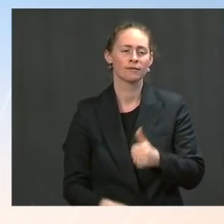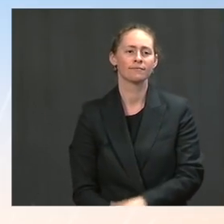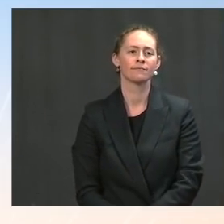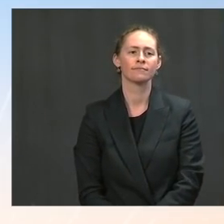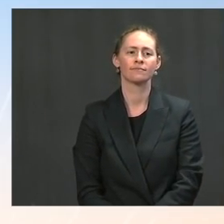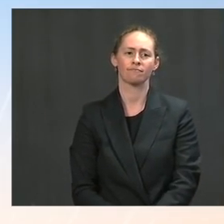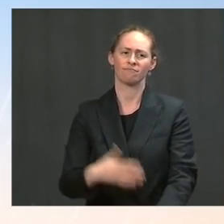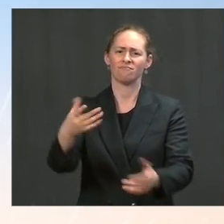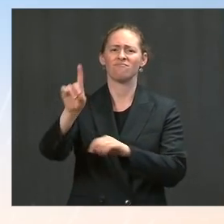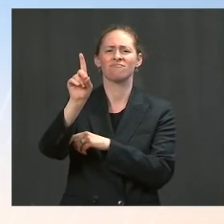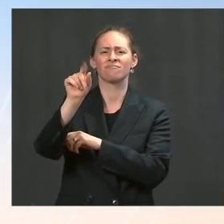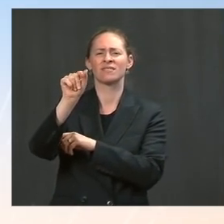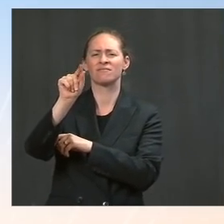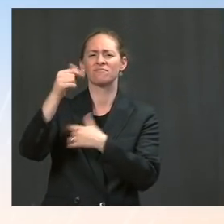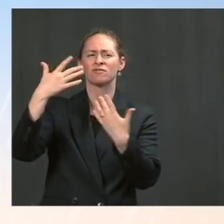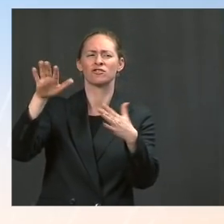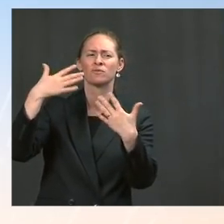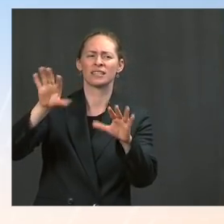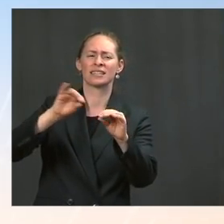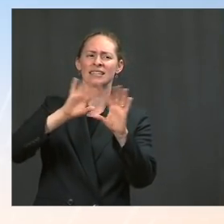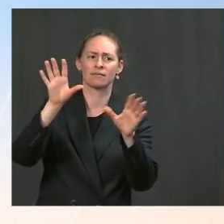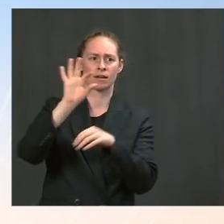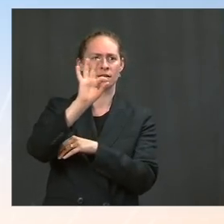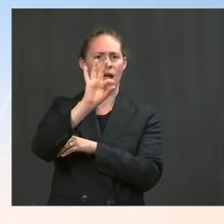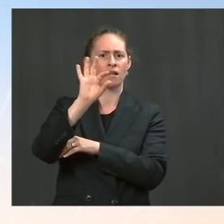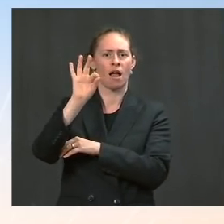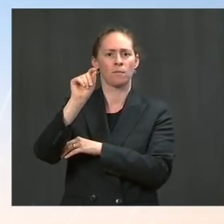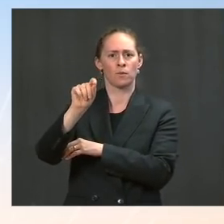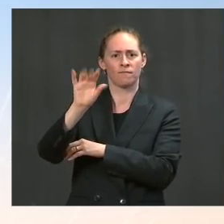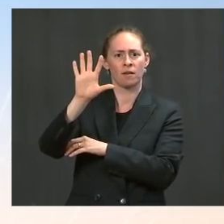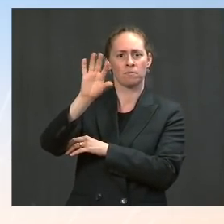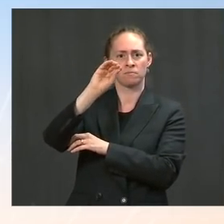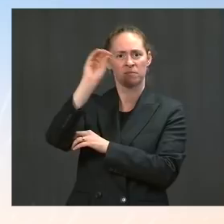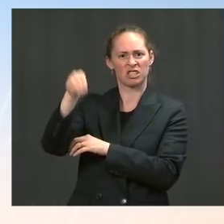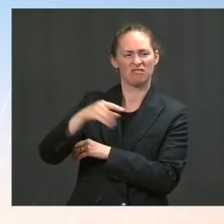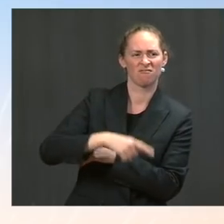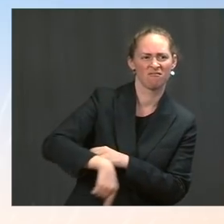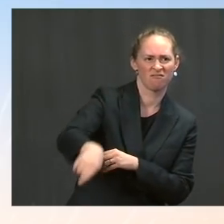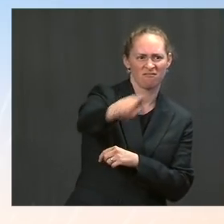which 99.5 percent of people who are in hospitals because of COVID are unvaccinated.